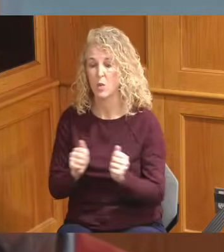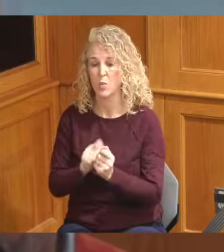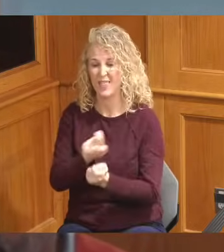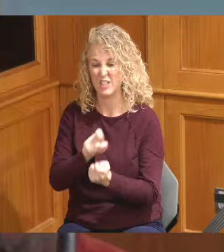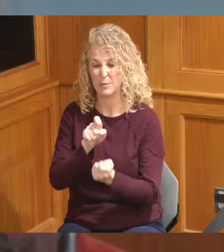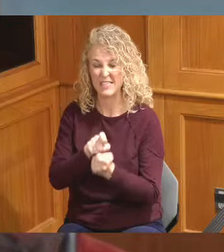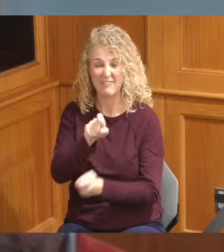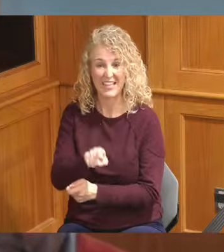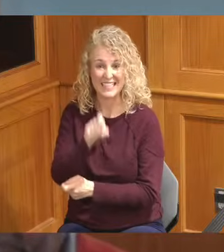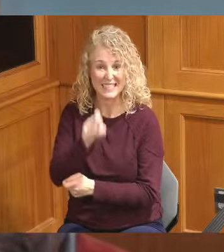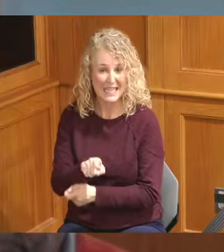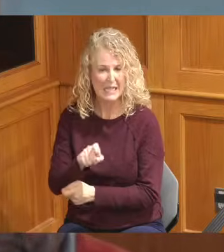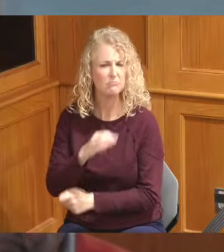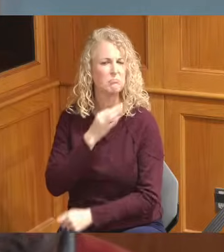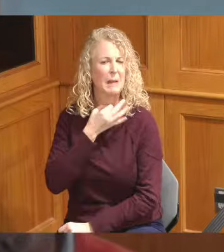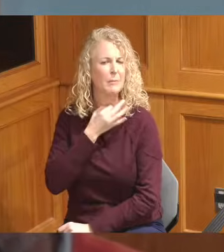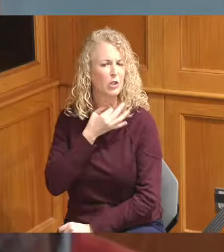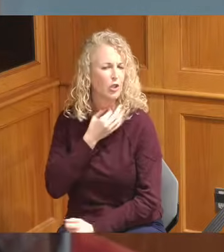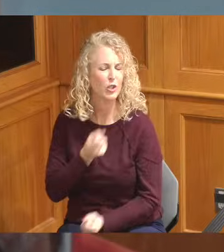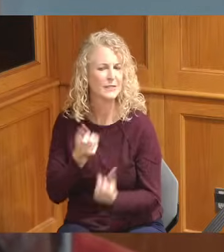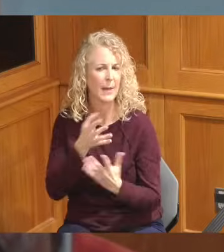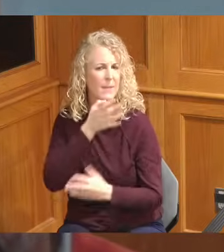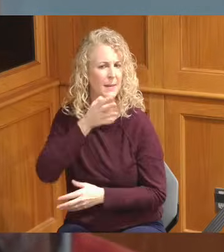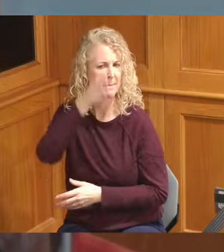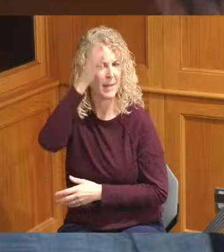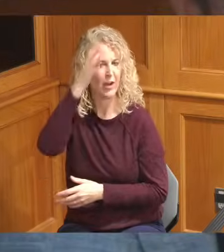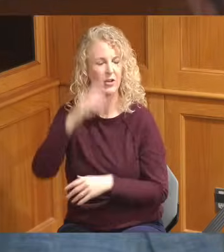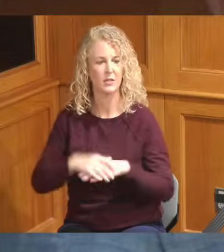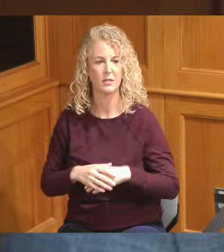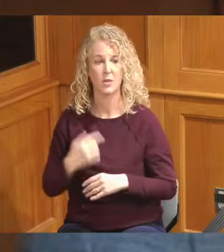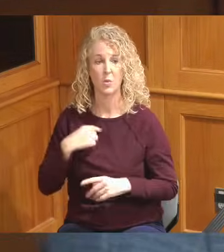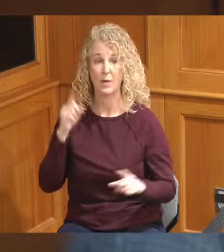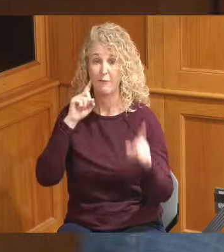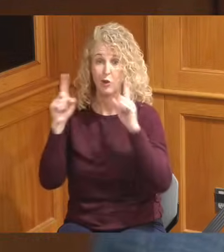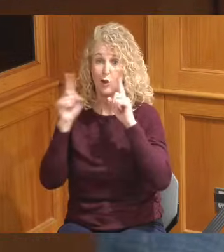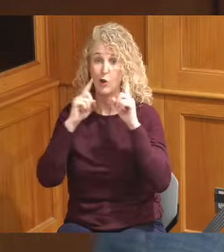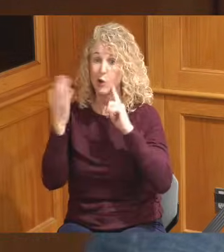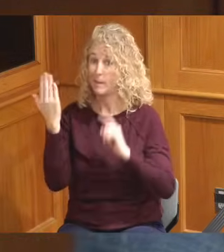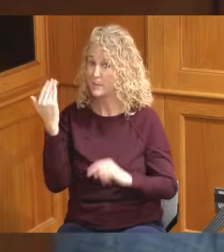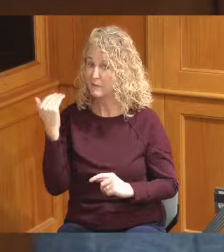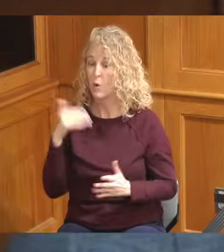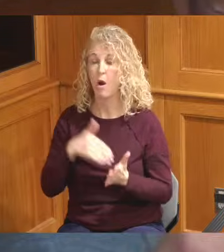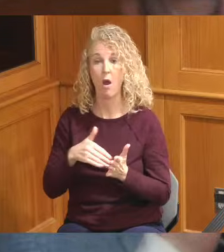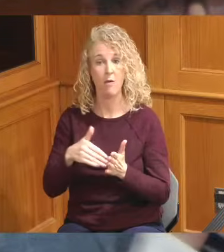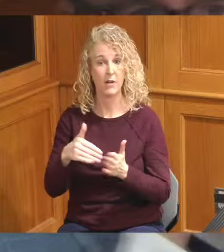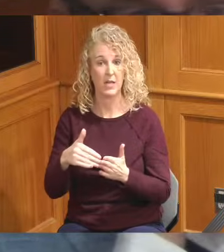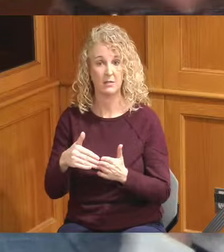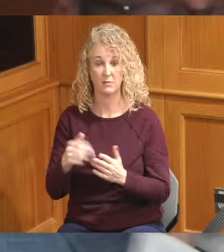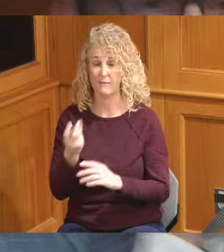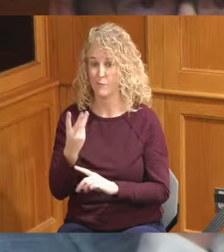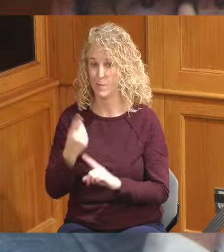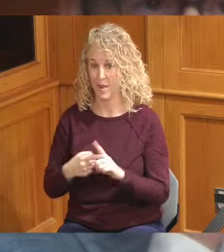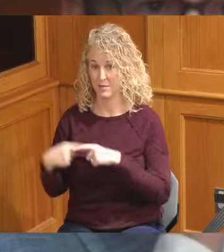just this list here is significant. and and as we've heard you testify for the last few months,